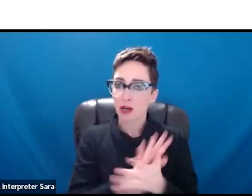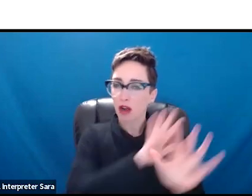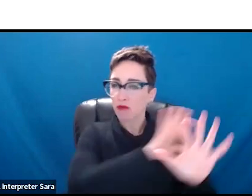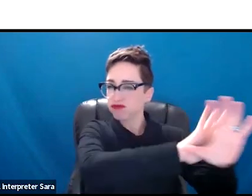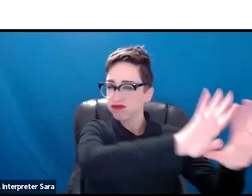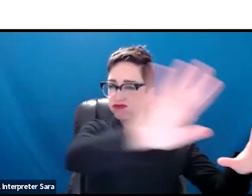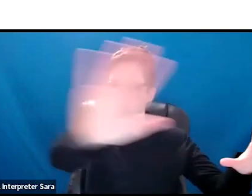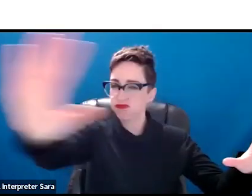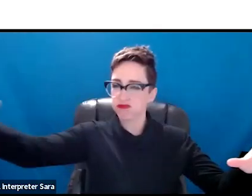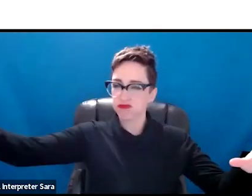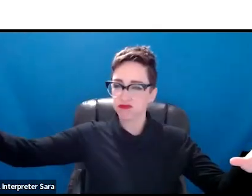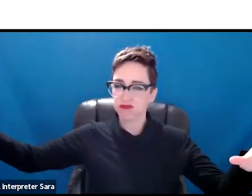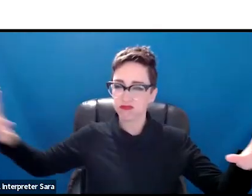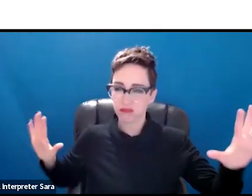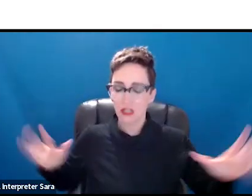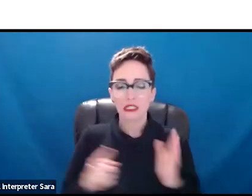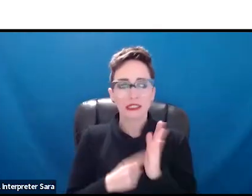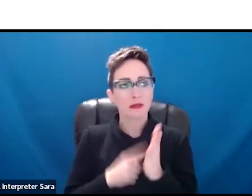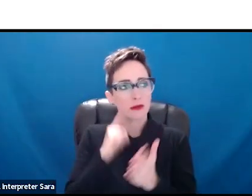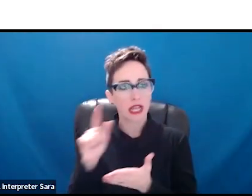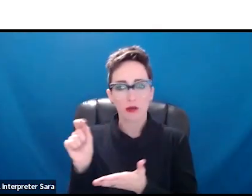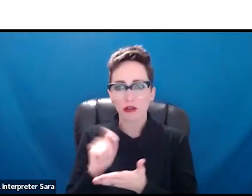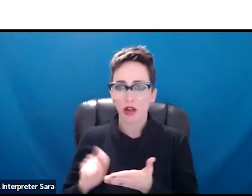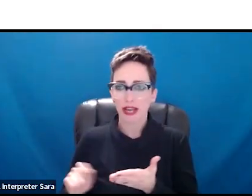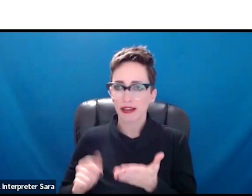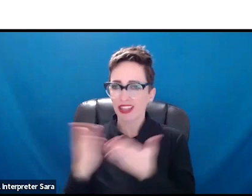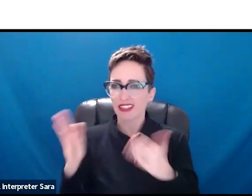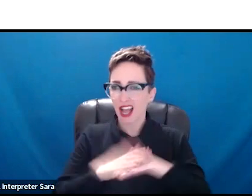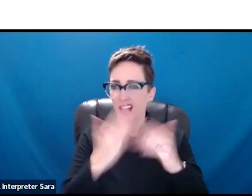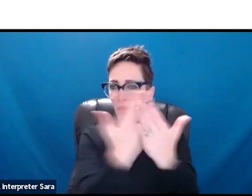I wrote nonsensical things on the walls and mirrors.